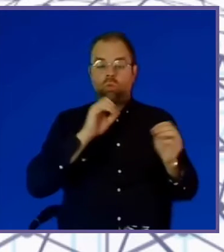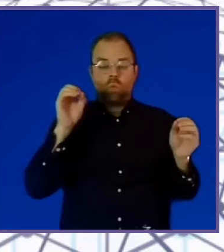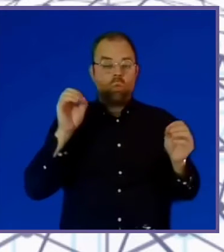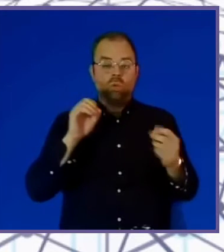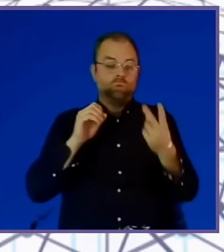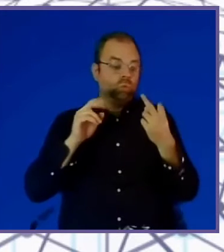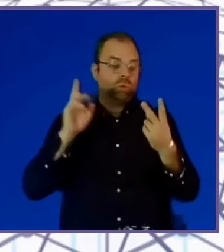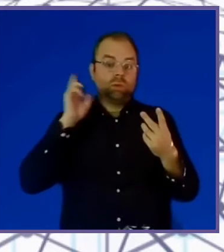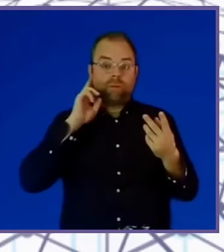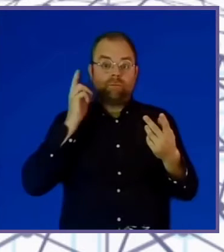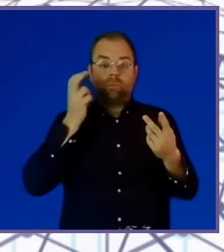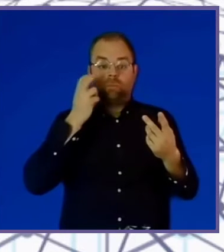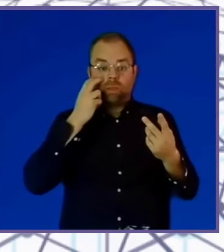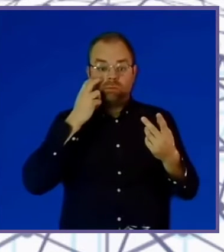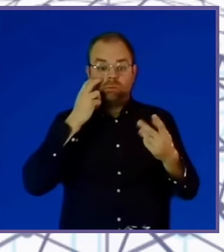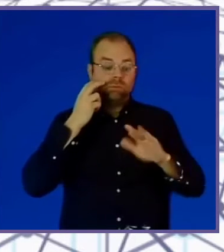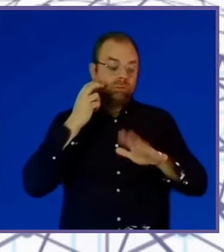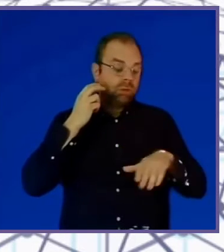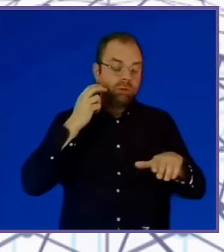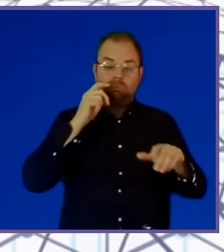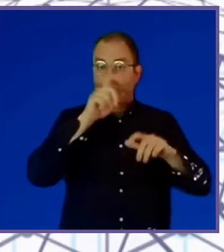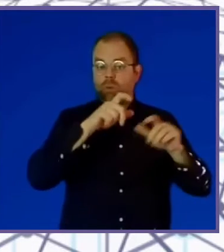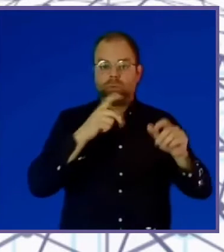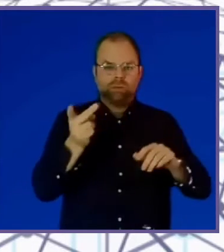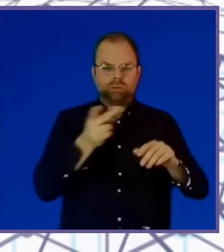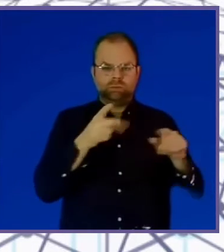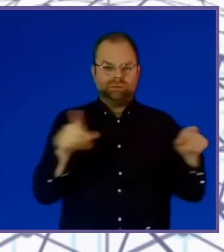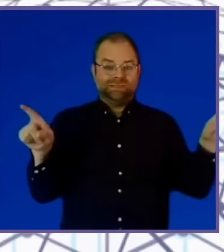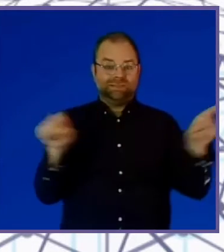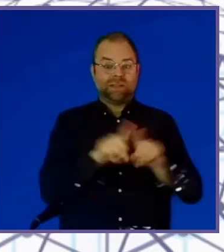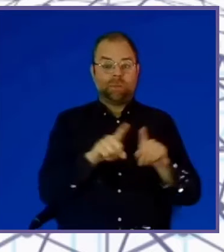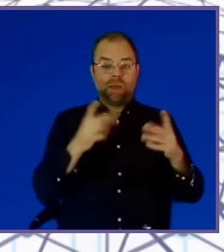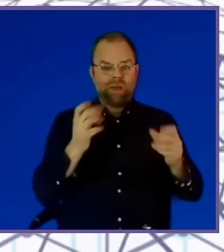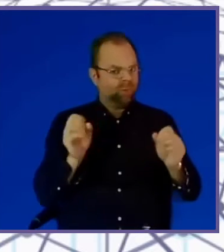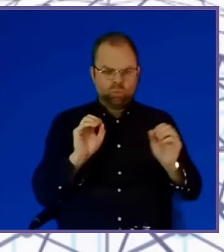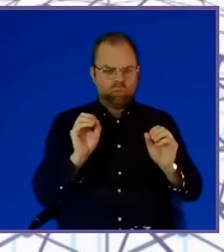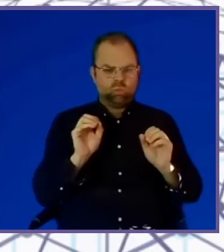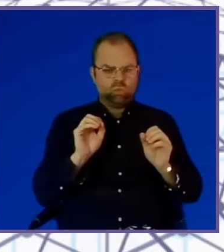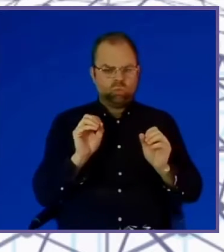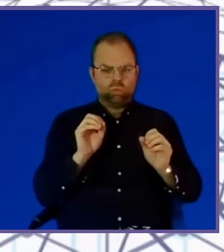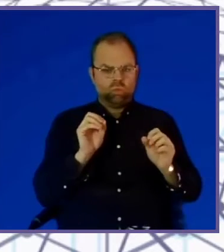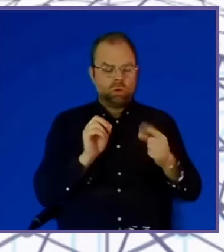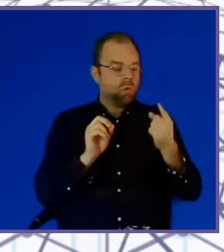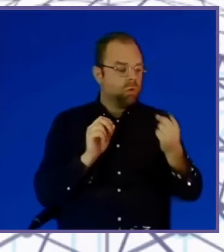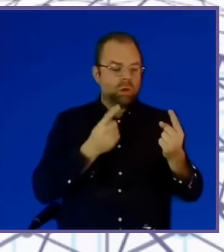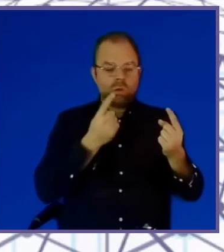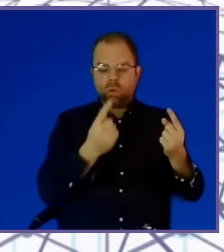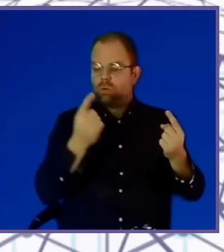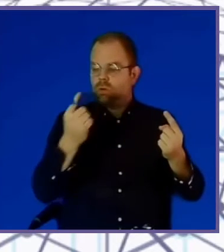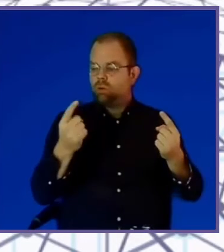invisible disability. Because there's no way we can know how well a person